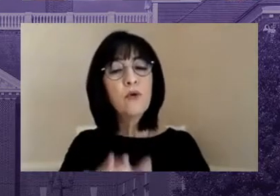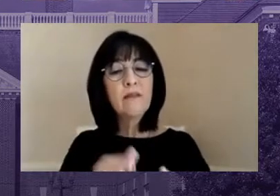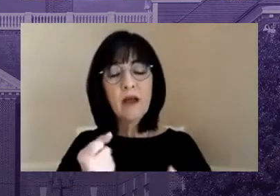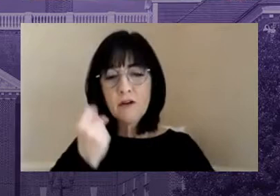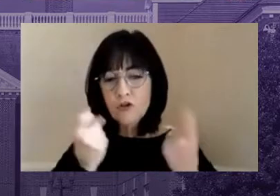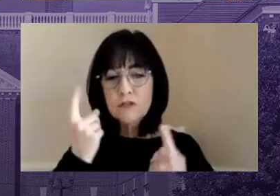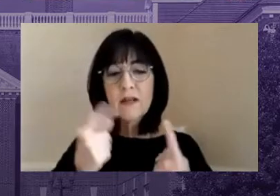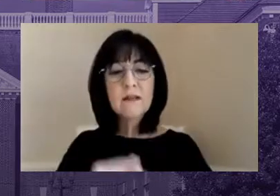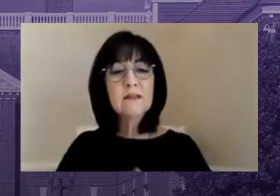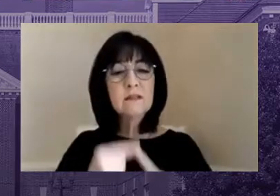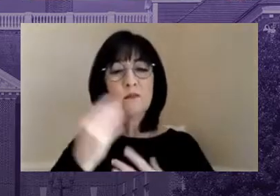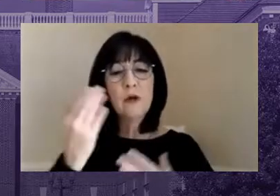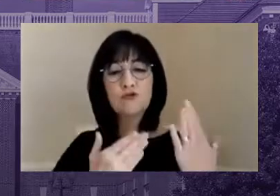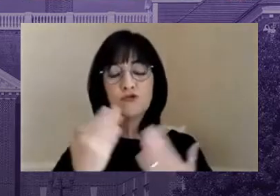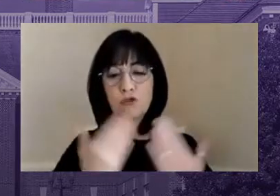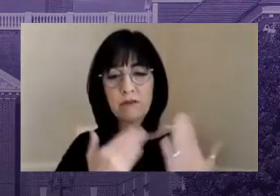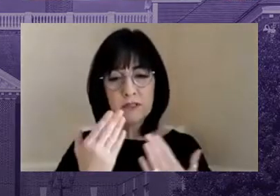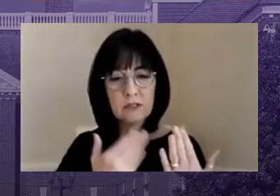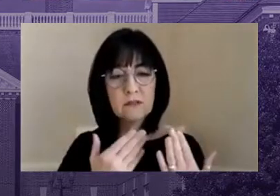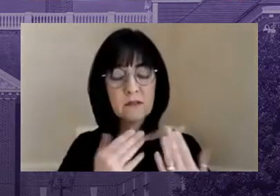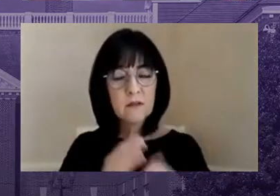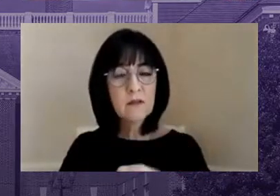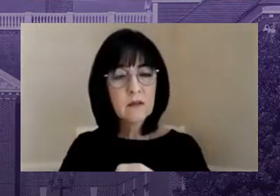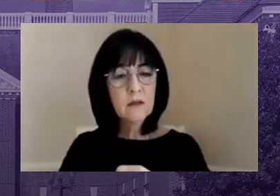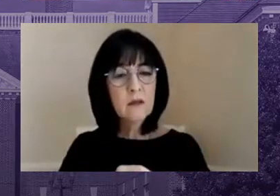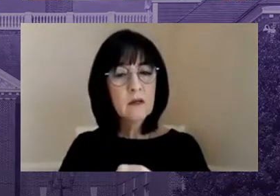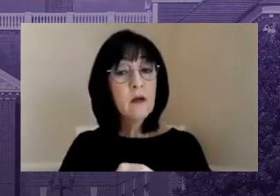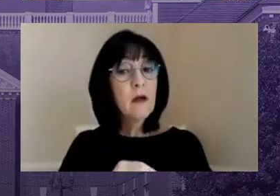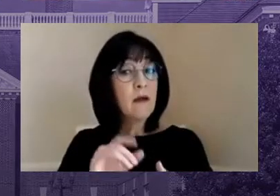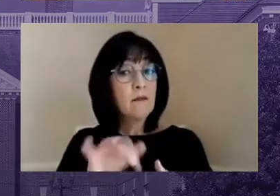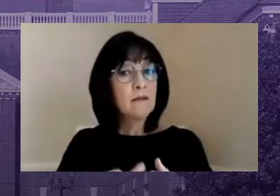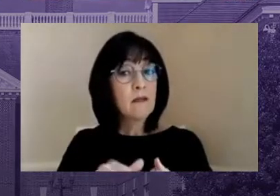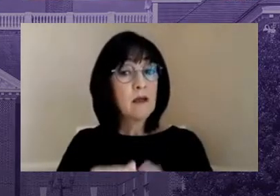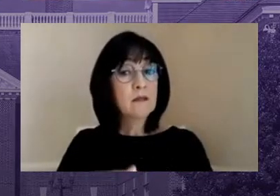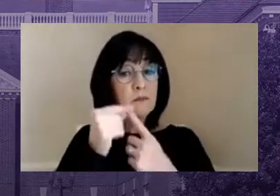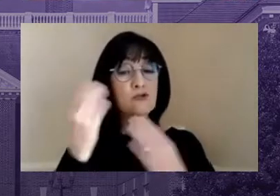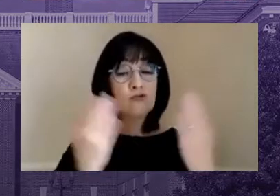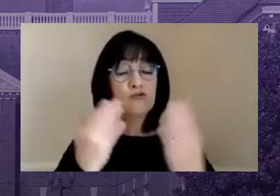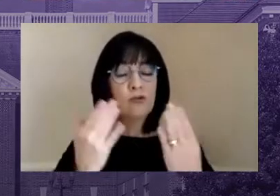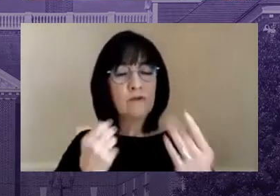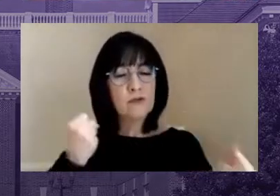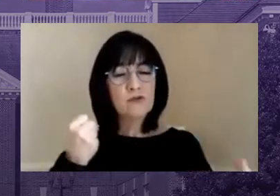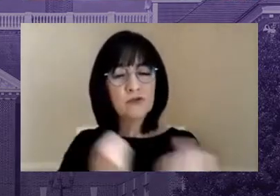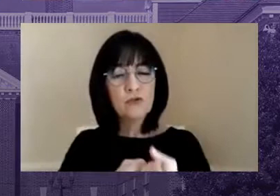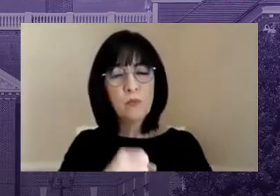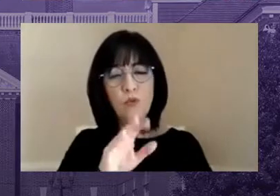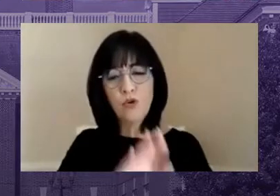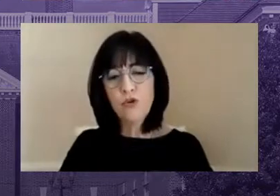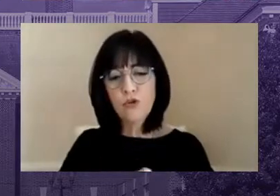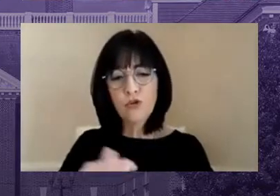have continual positive impacts on their daily lives and their academic performance. And it's